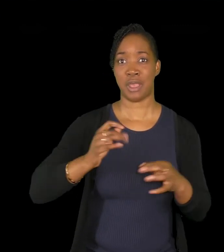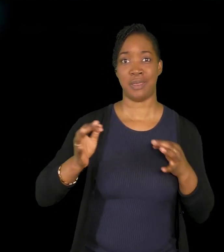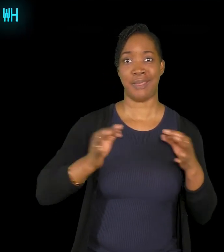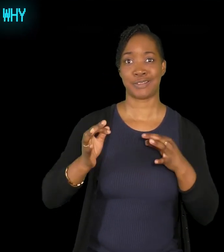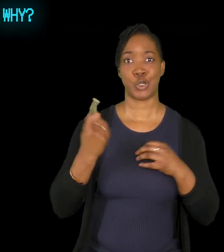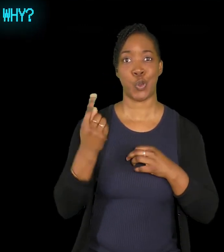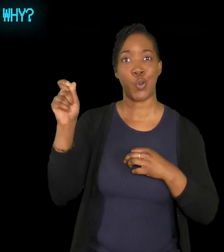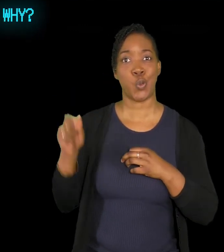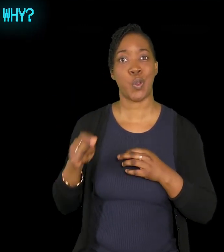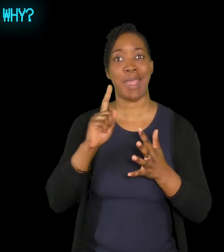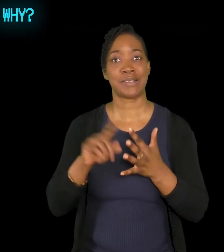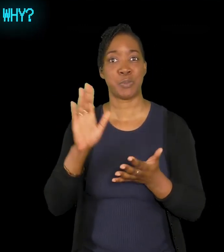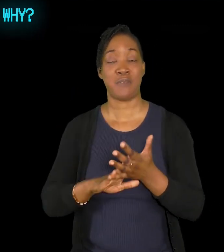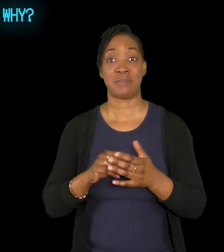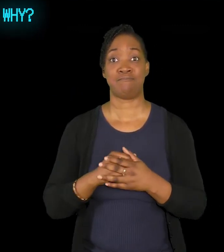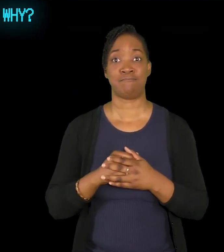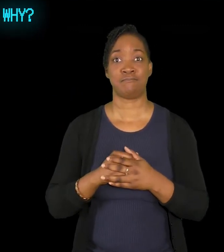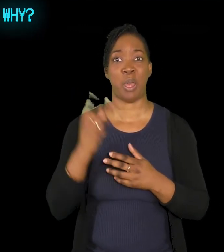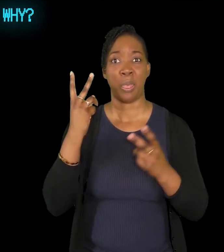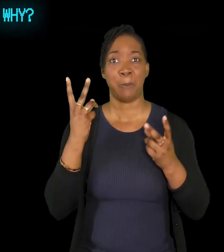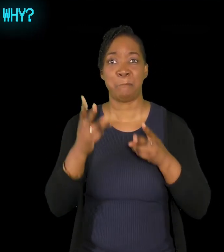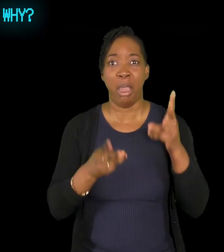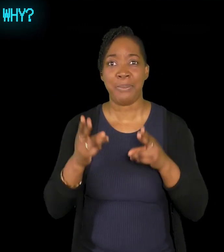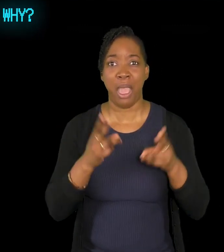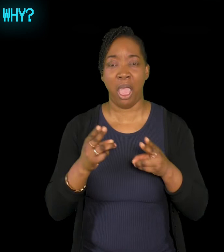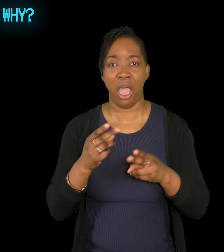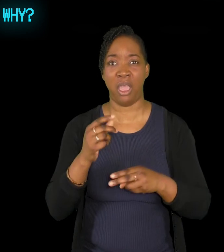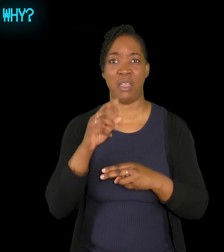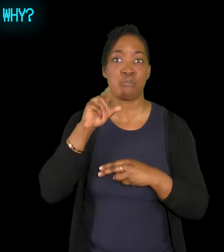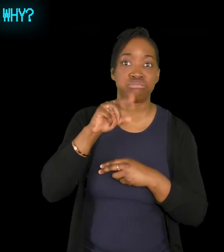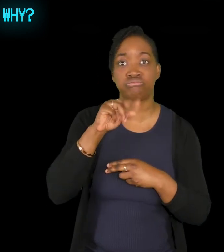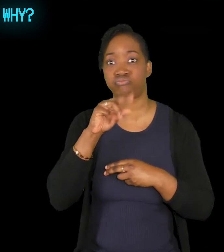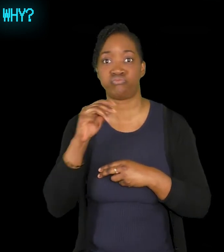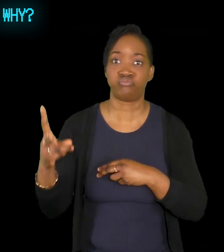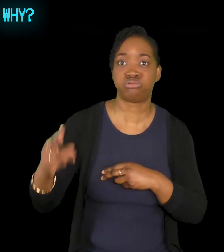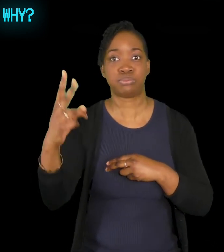But the barber is talking, he’s talking a lot, and snips the scissors, snips the scissors.